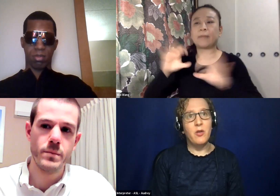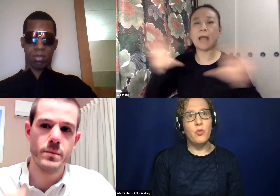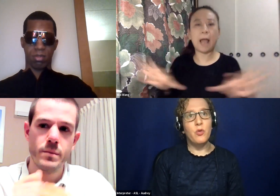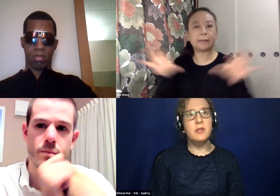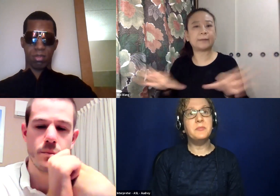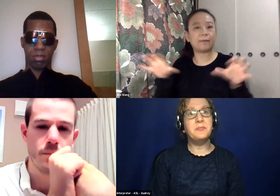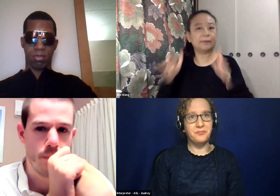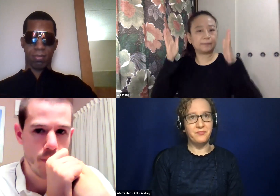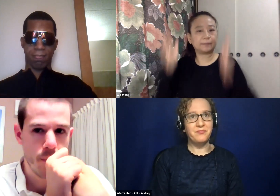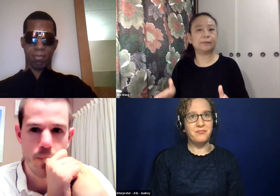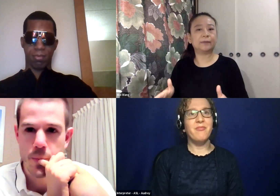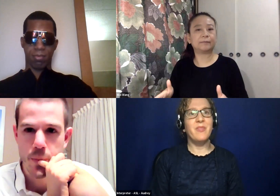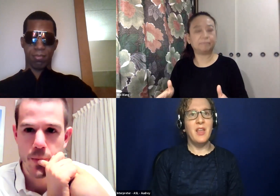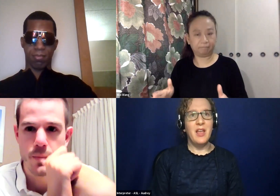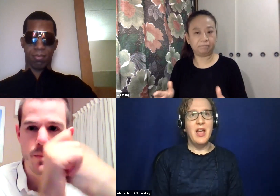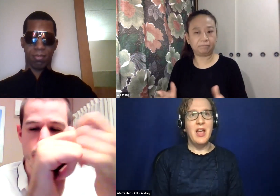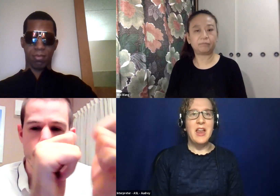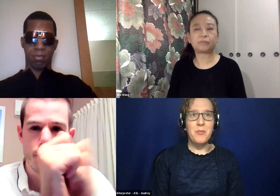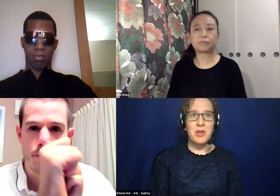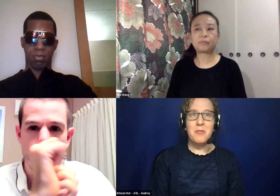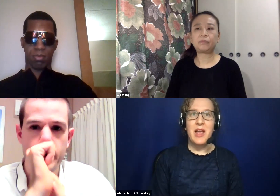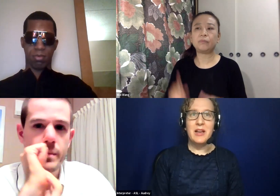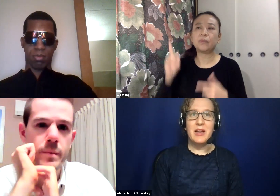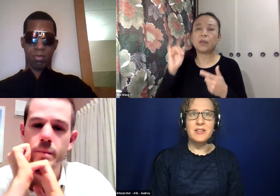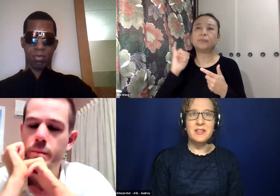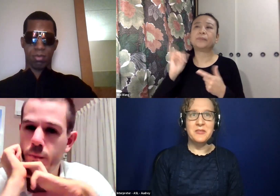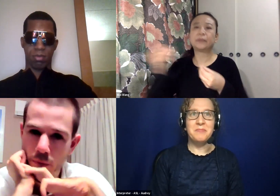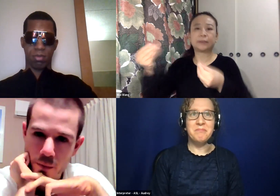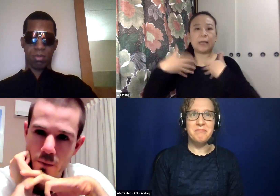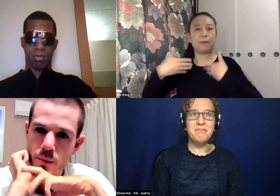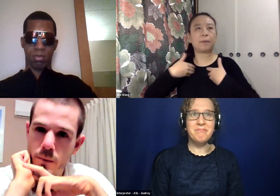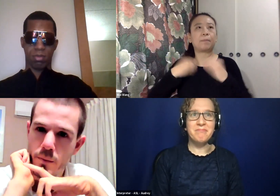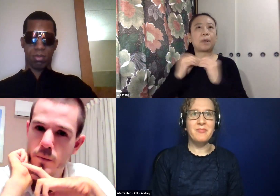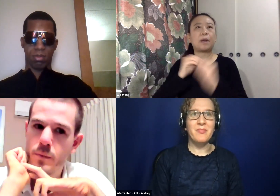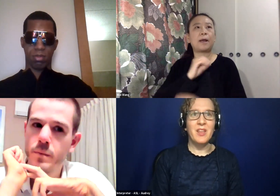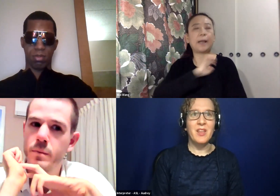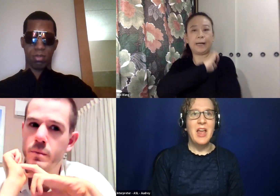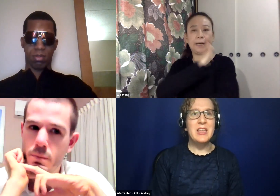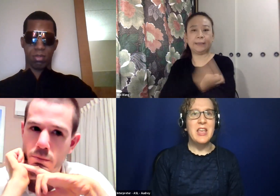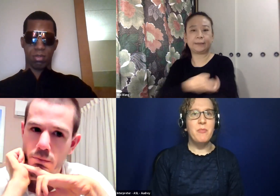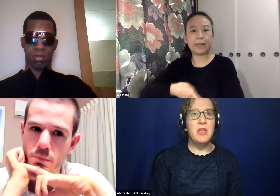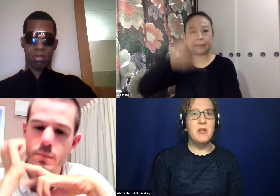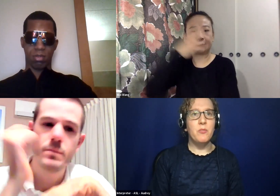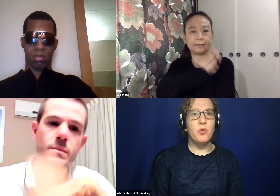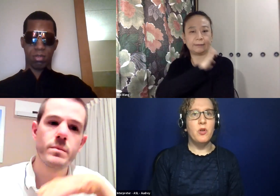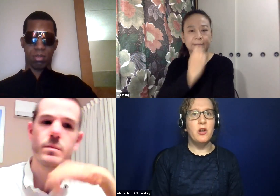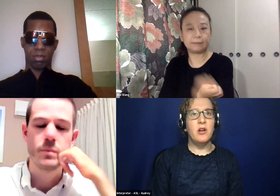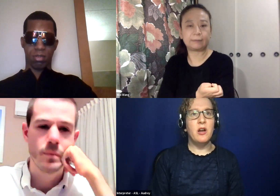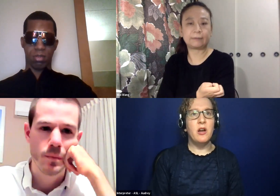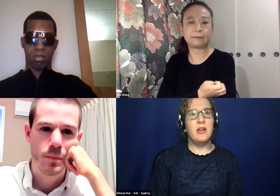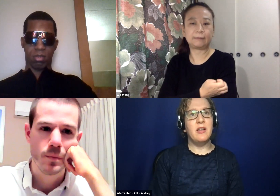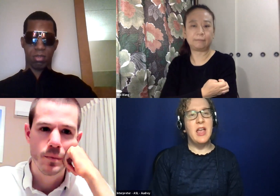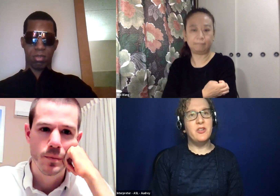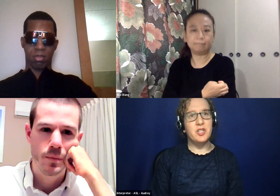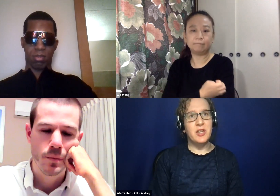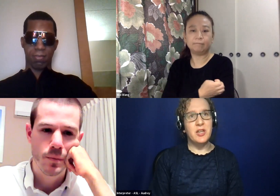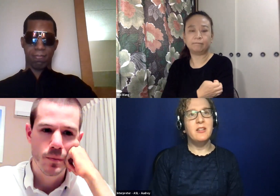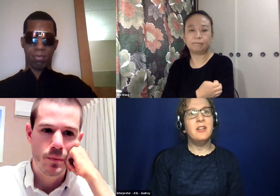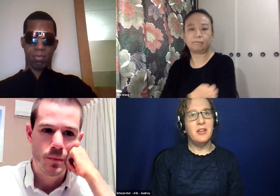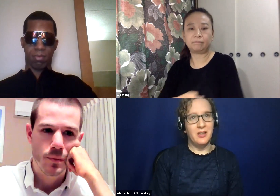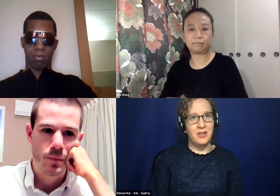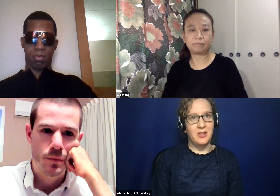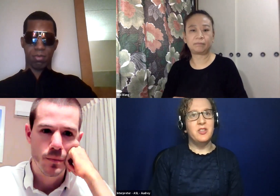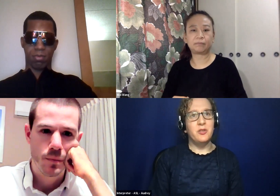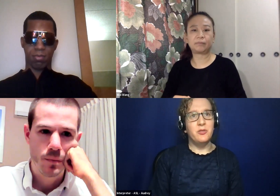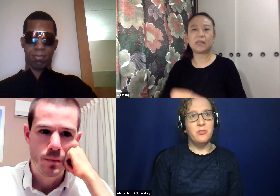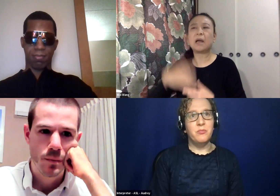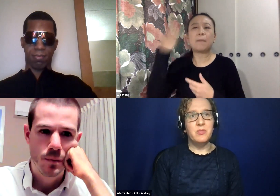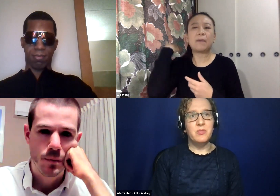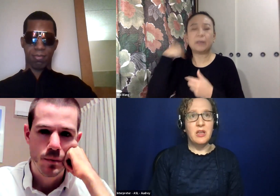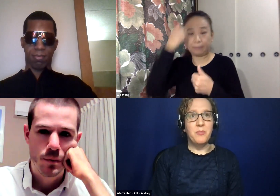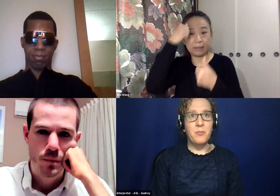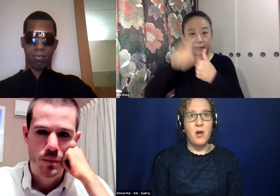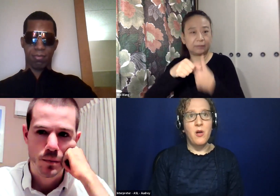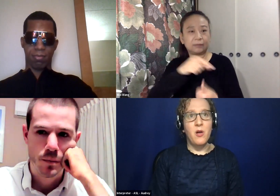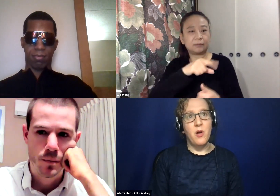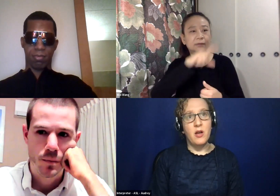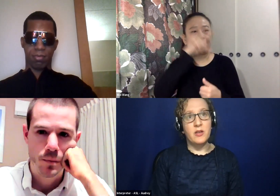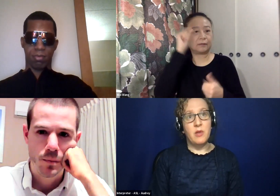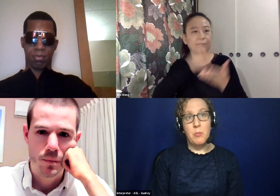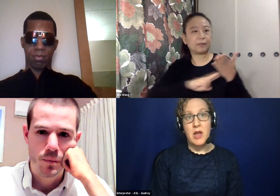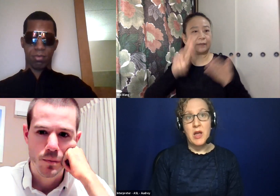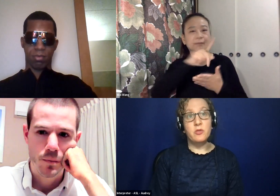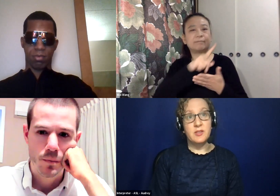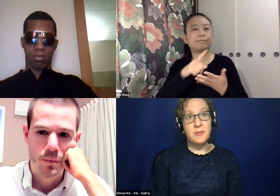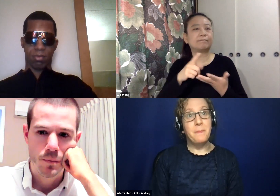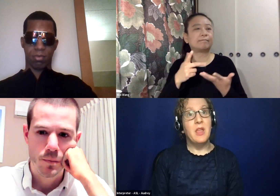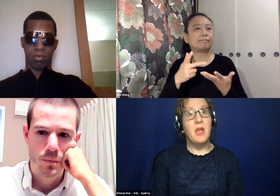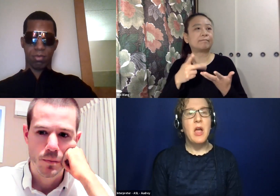in the hearing world. And I became an activist, and it gave me more energy to keep on my goals.